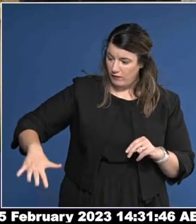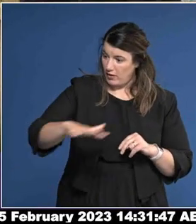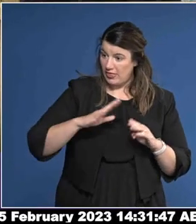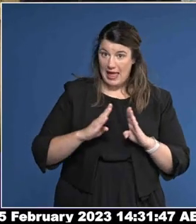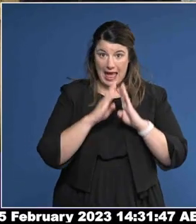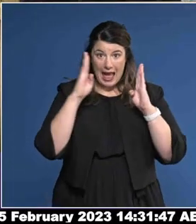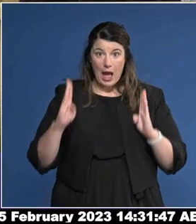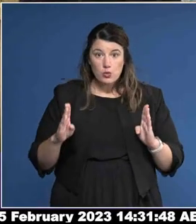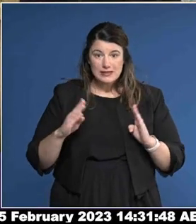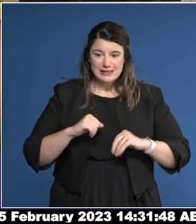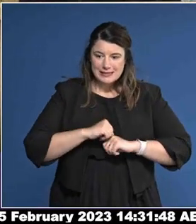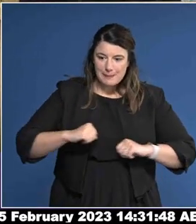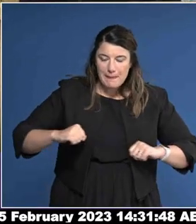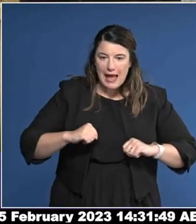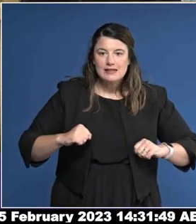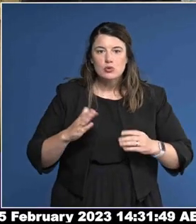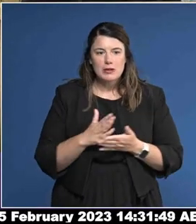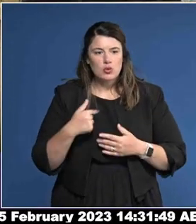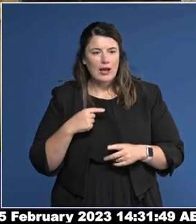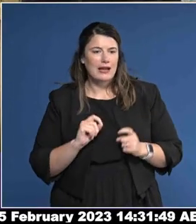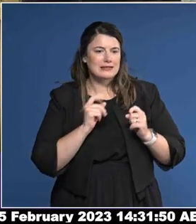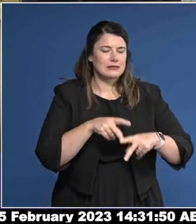people to have spaces they can go to is really critical.